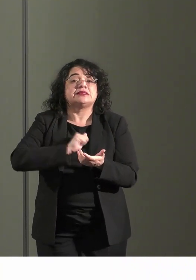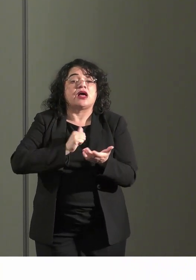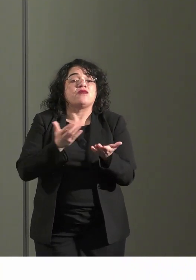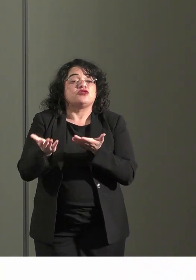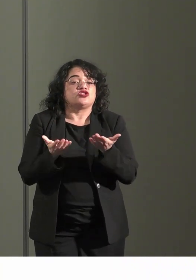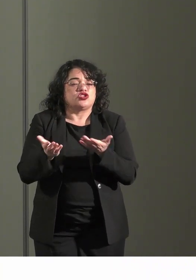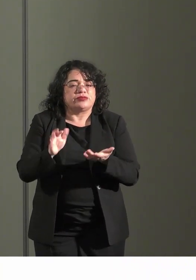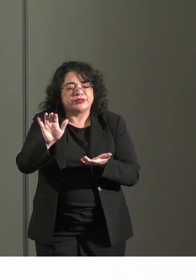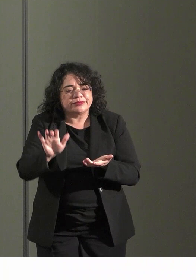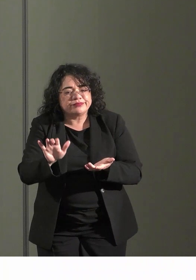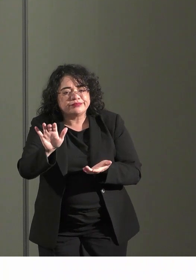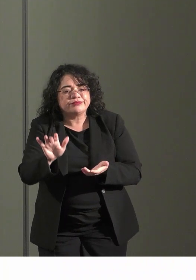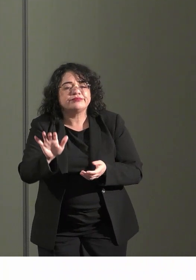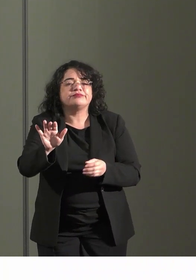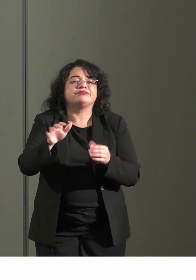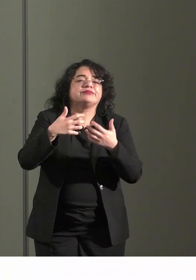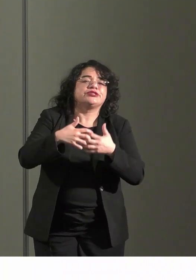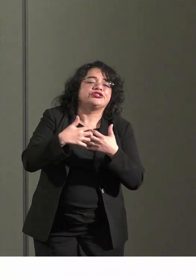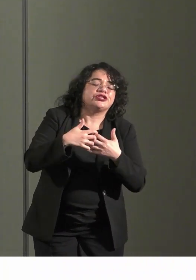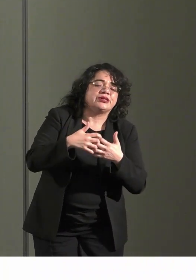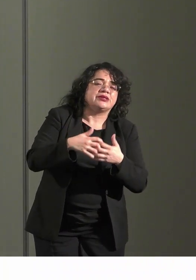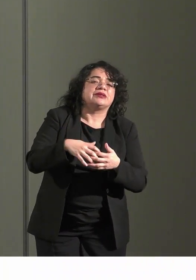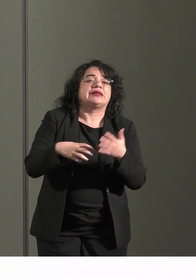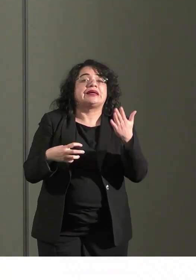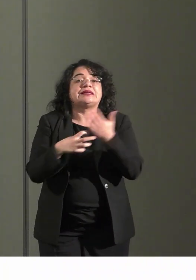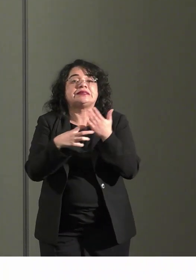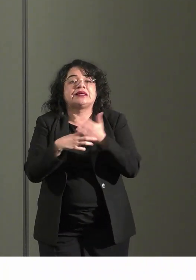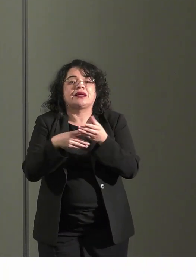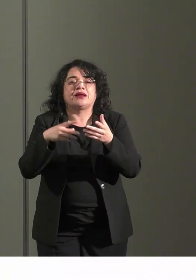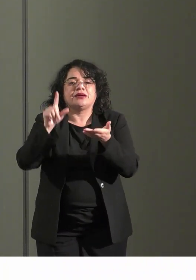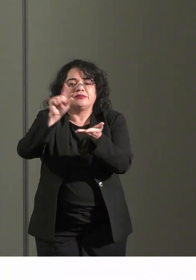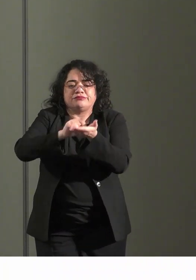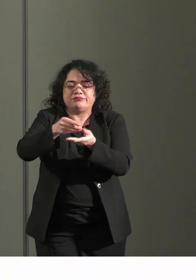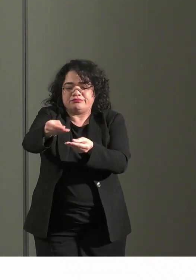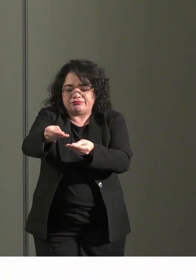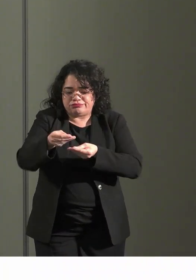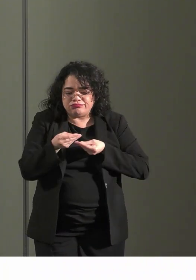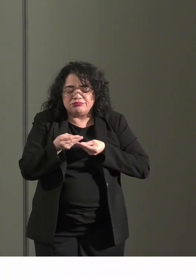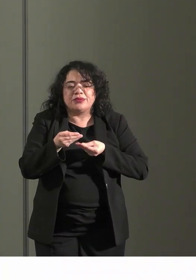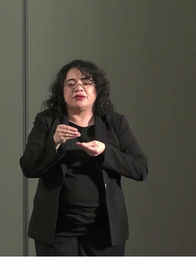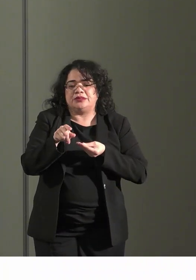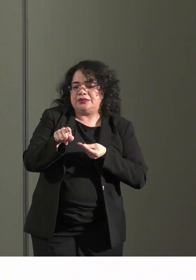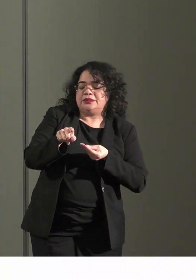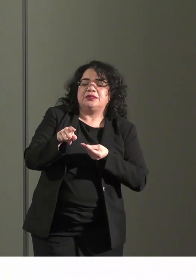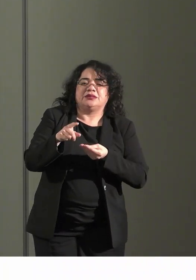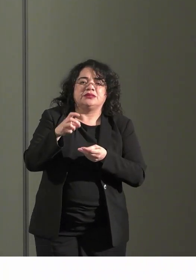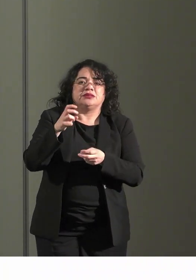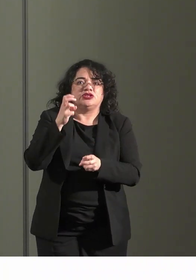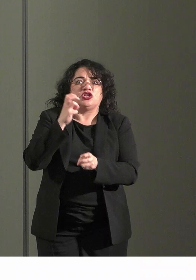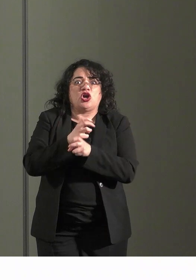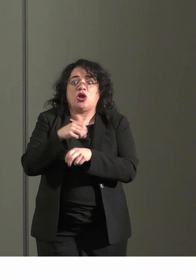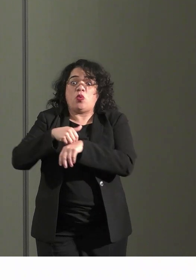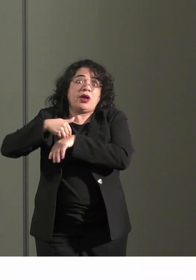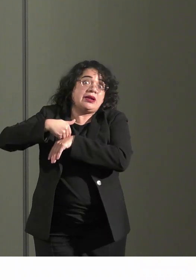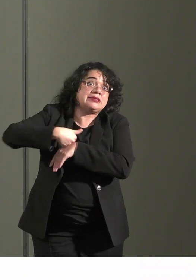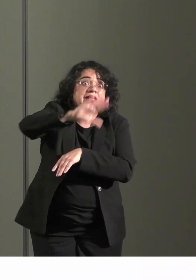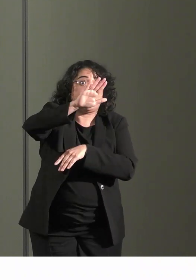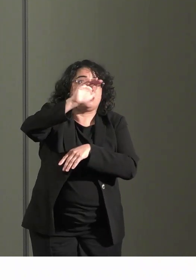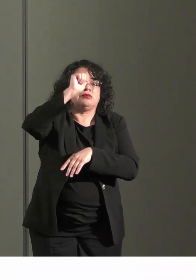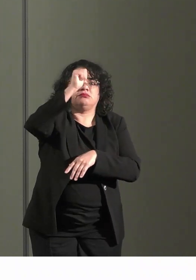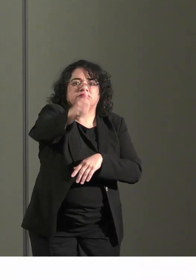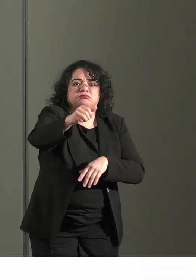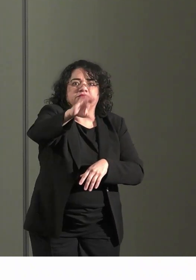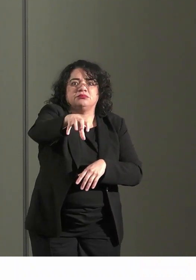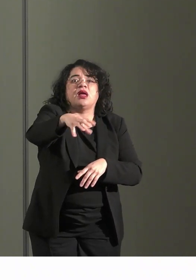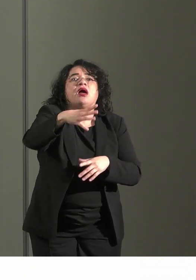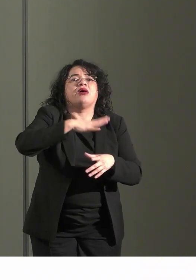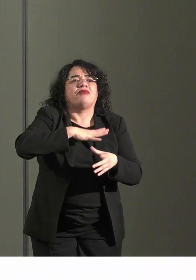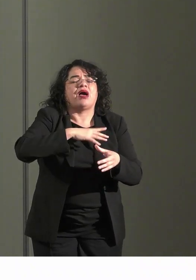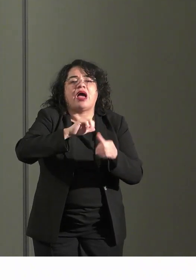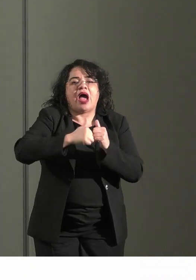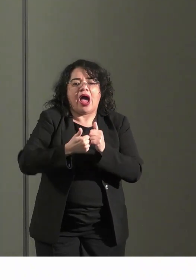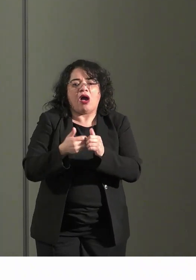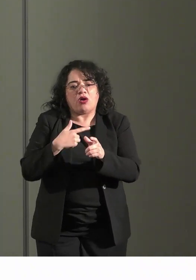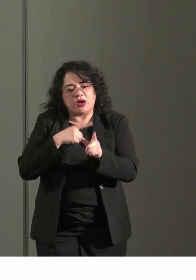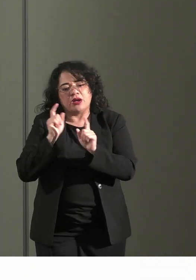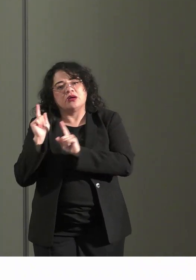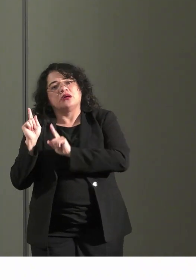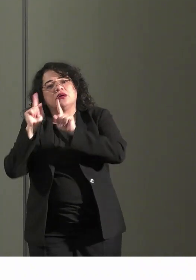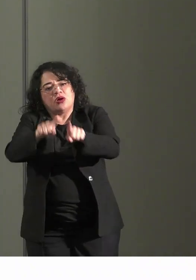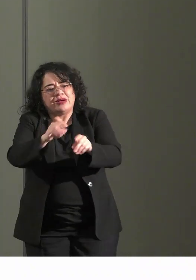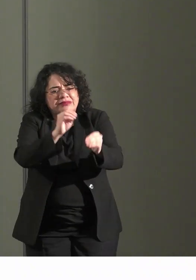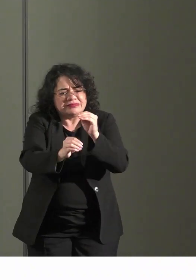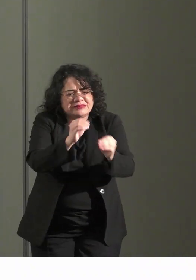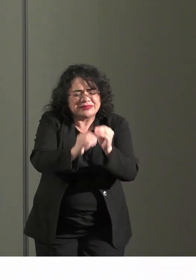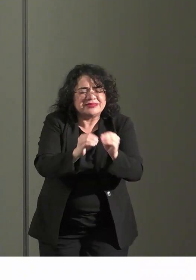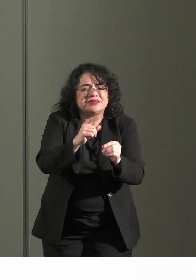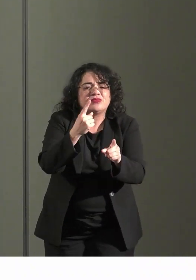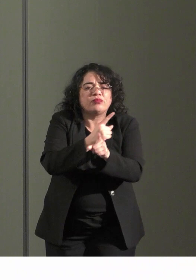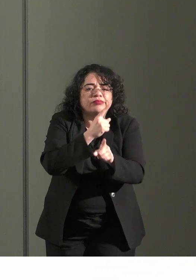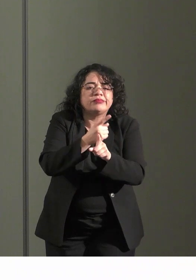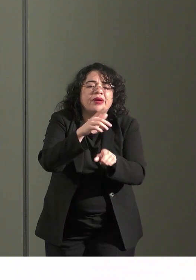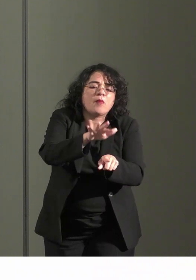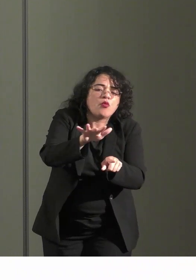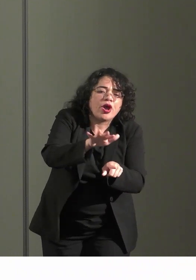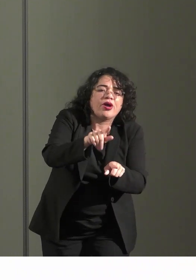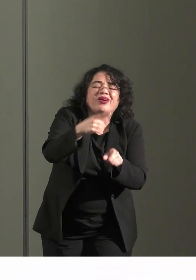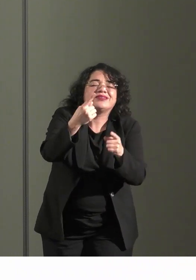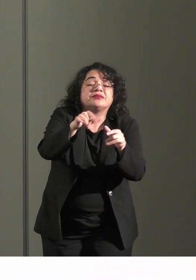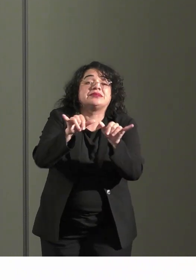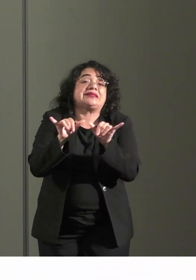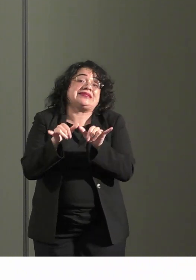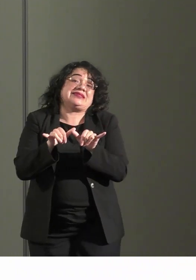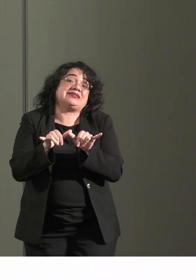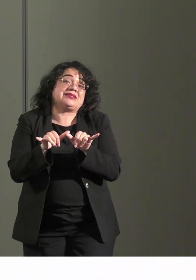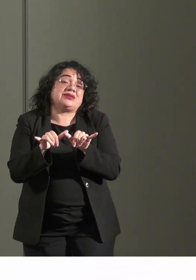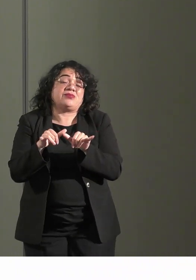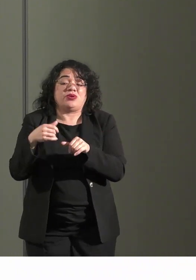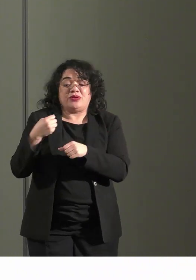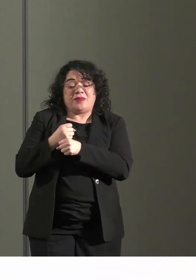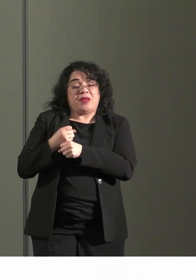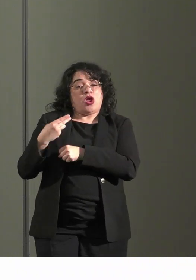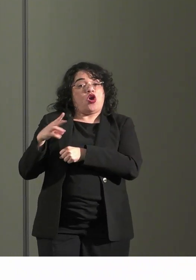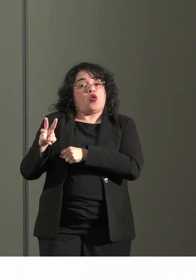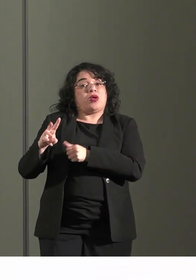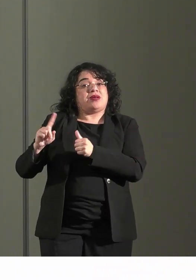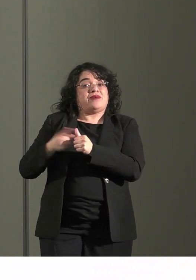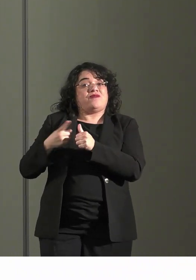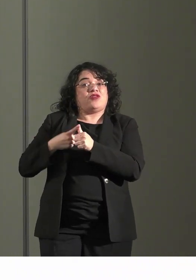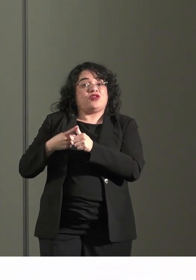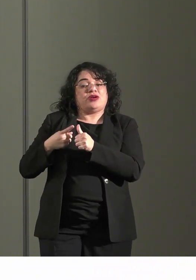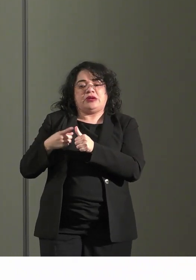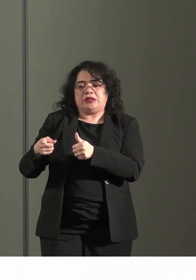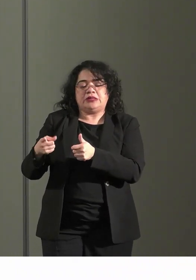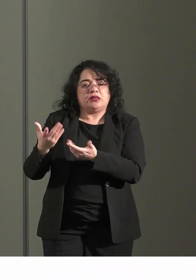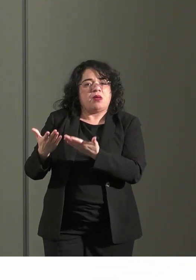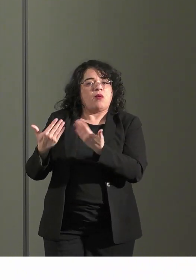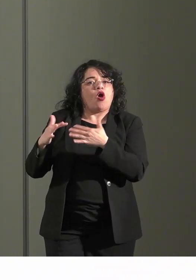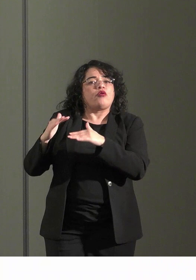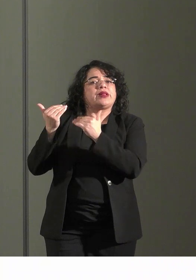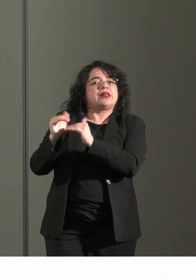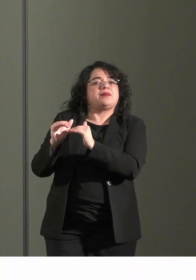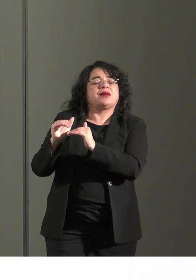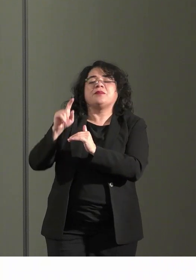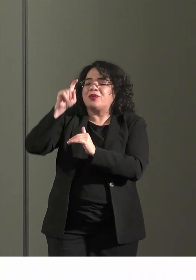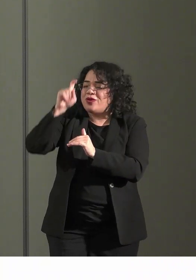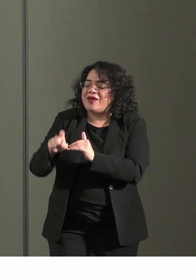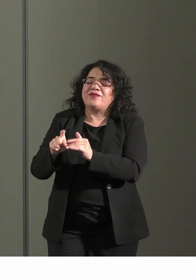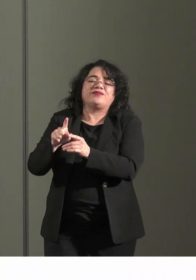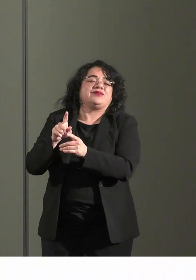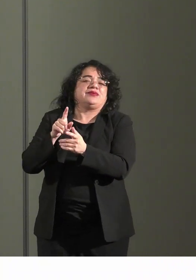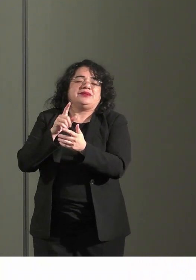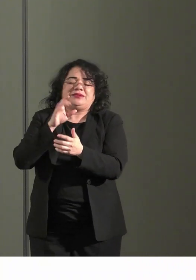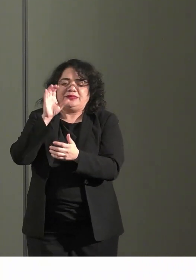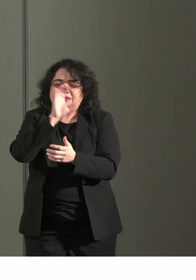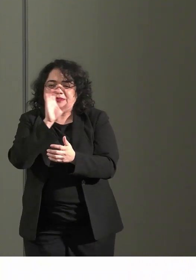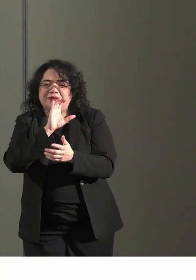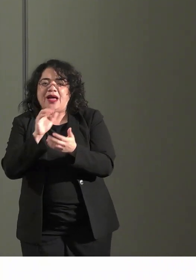ATM machines and key hardware and the limited ability to modify post commercial launch that